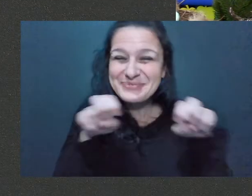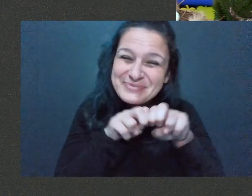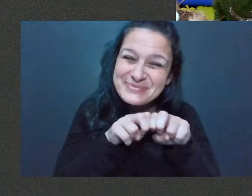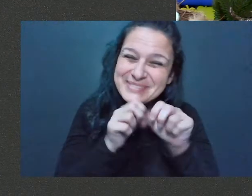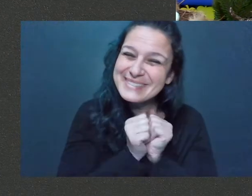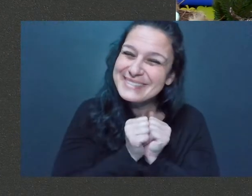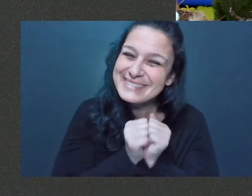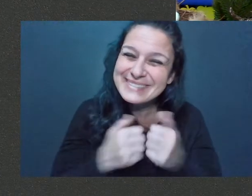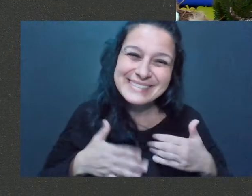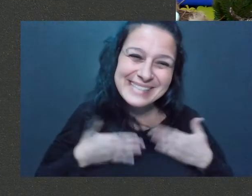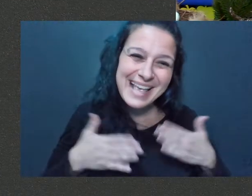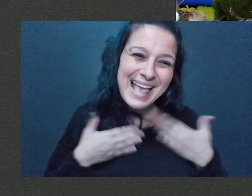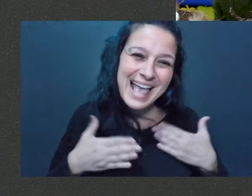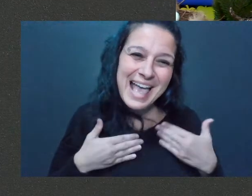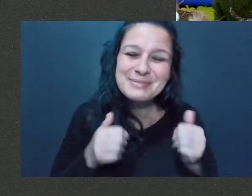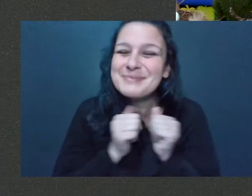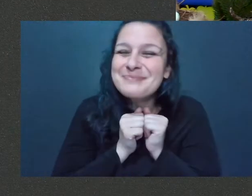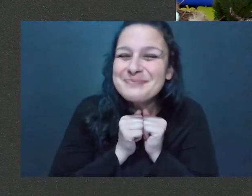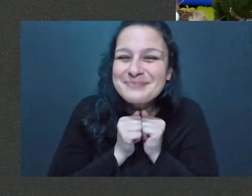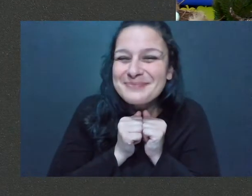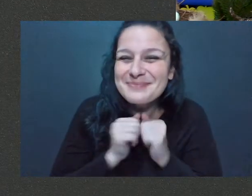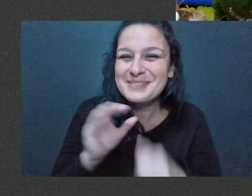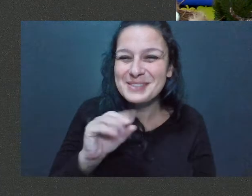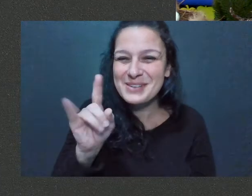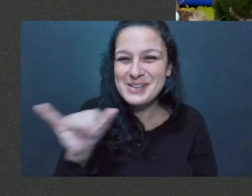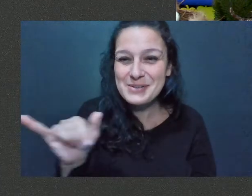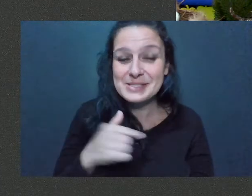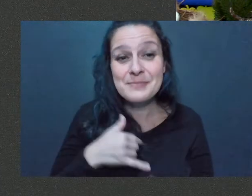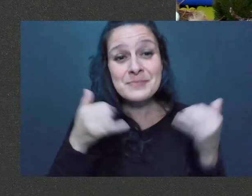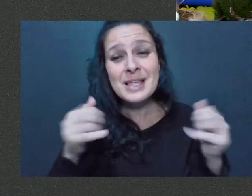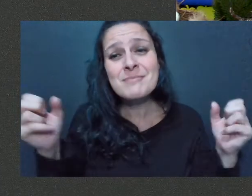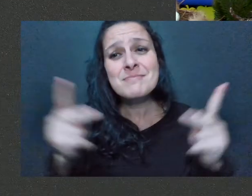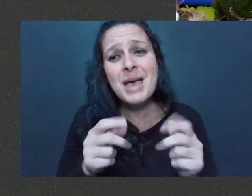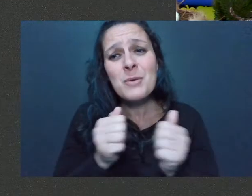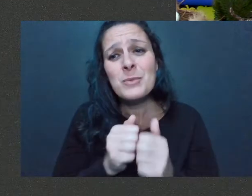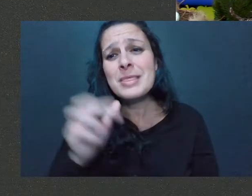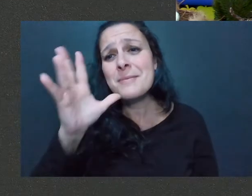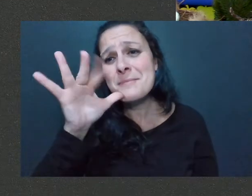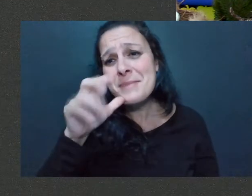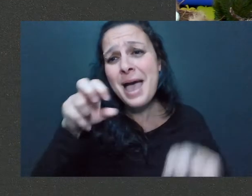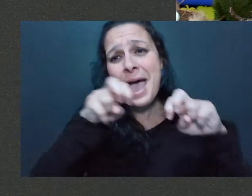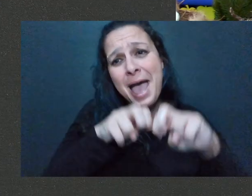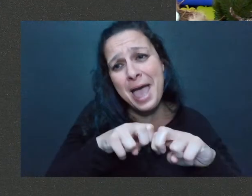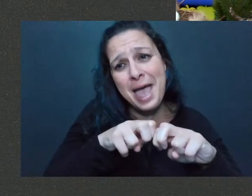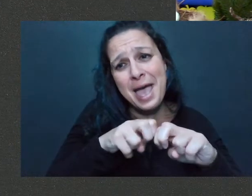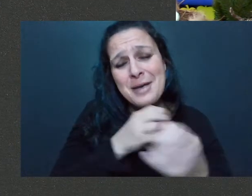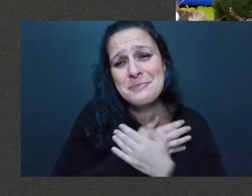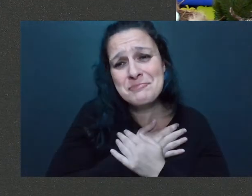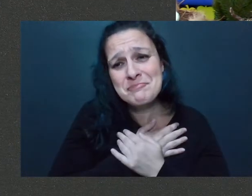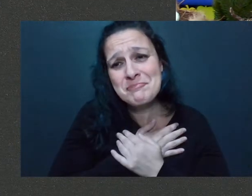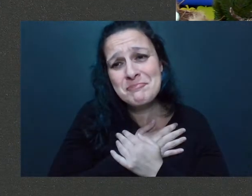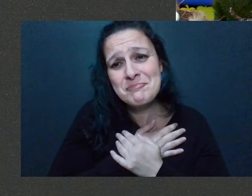So happy now and cozy. Because now he's his back in his nest that his mommy made for him.